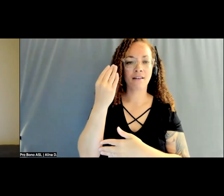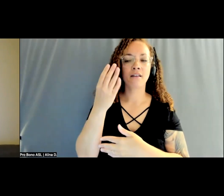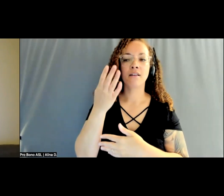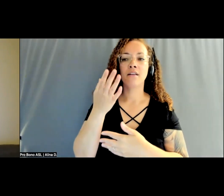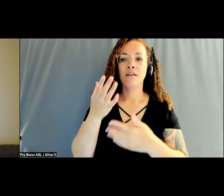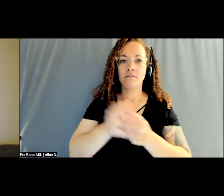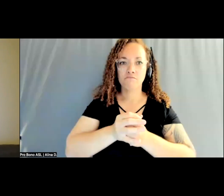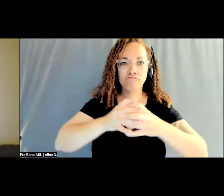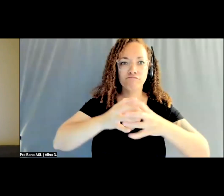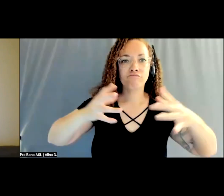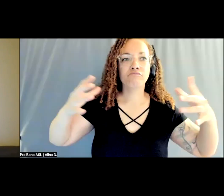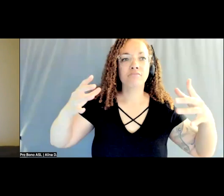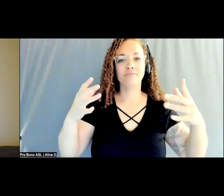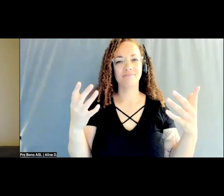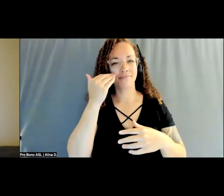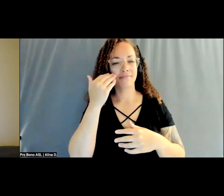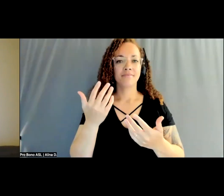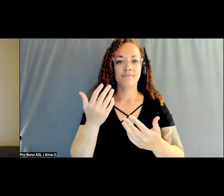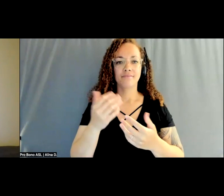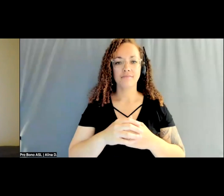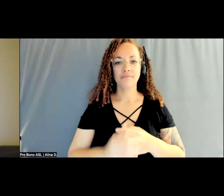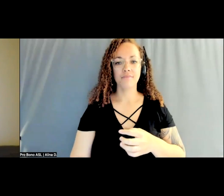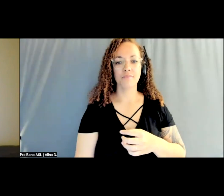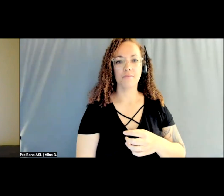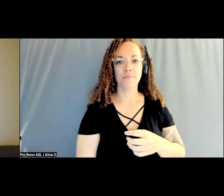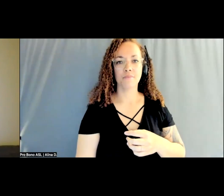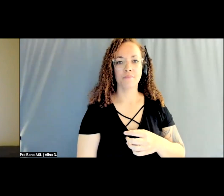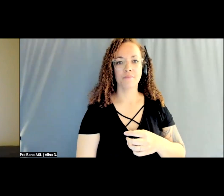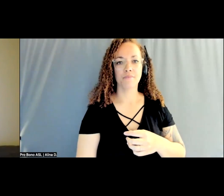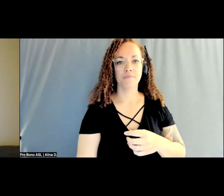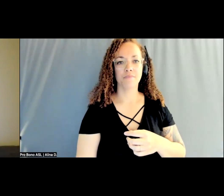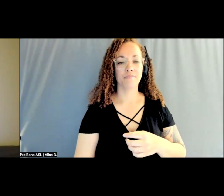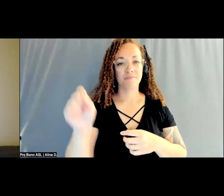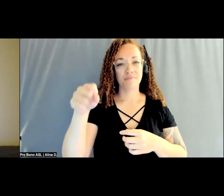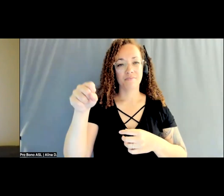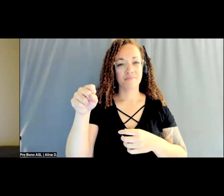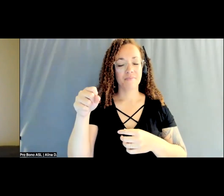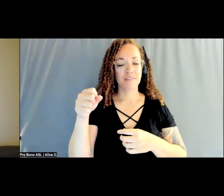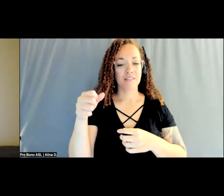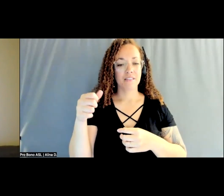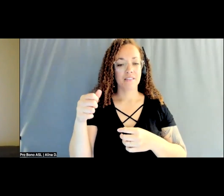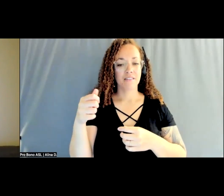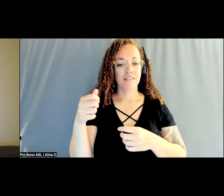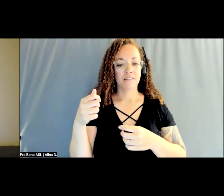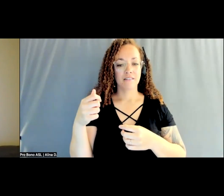So, that yeah, this world isn’t the totalizing sum of how we can be with each other.